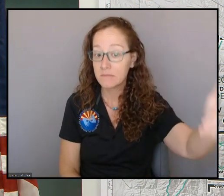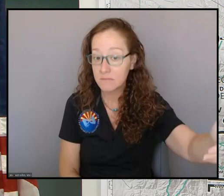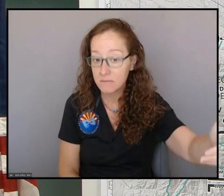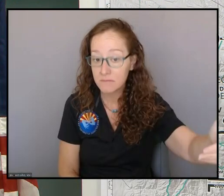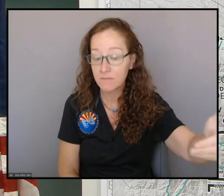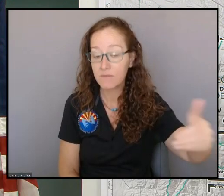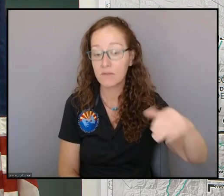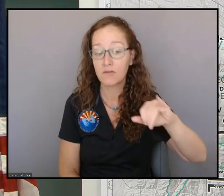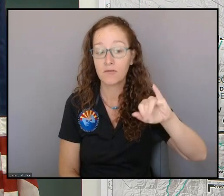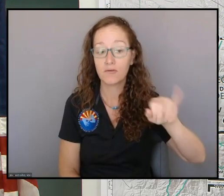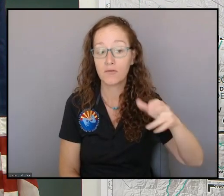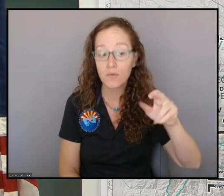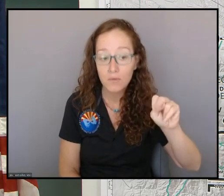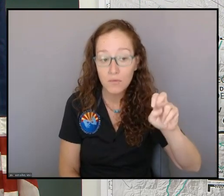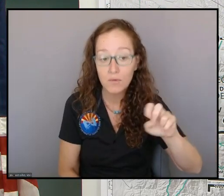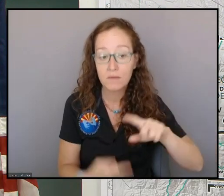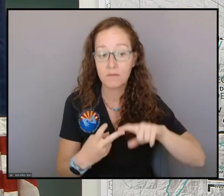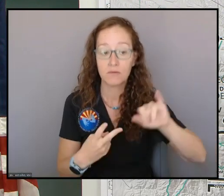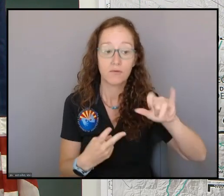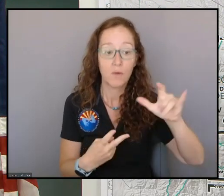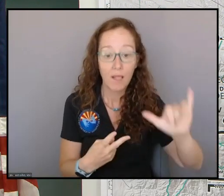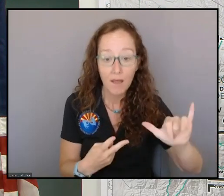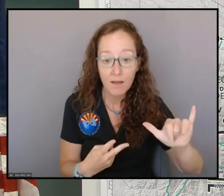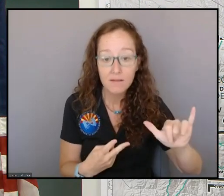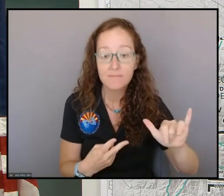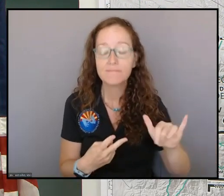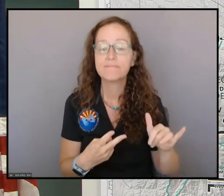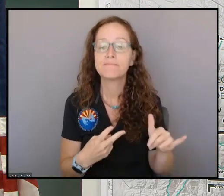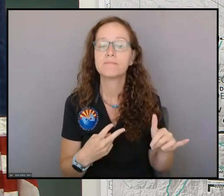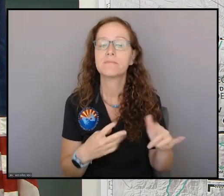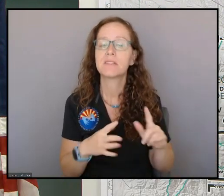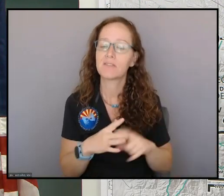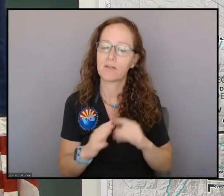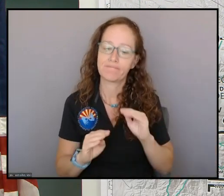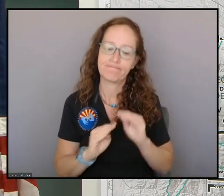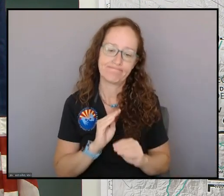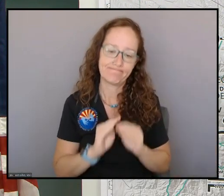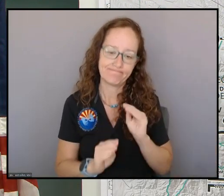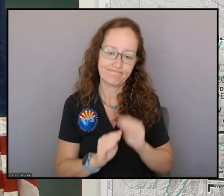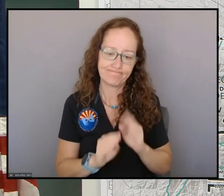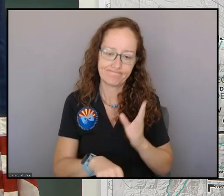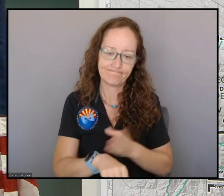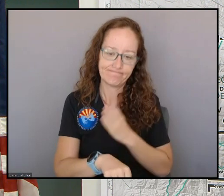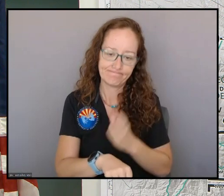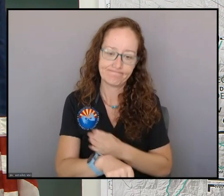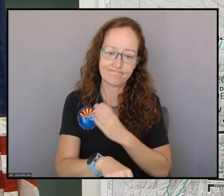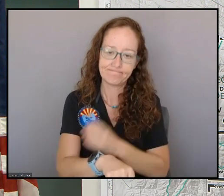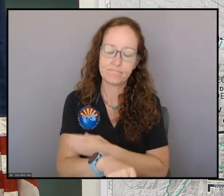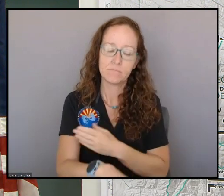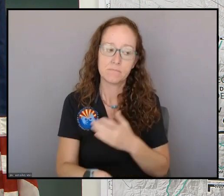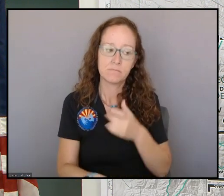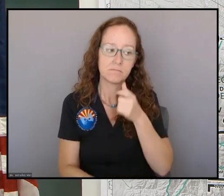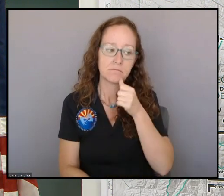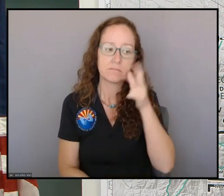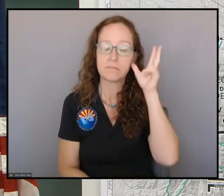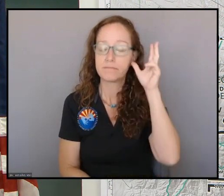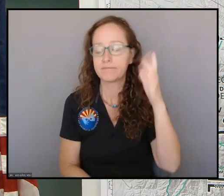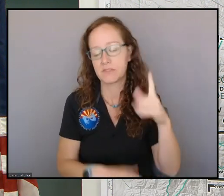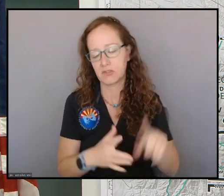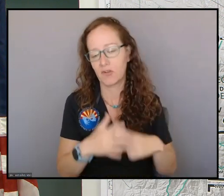July is: we are starting repair. And we've started that a few days ago. And so with repair, suppression repair, what we're